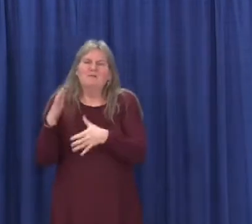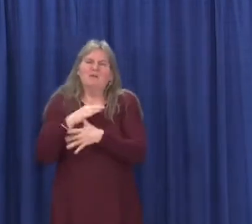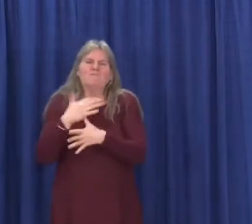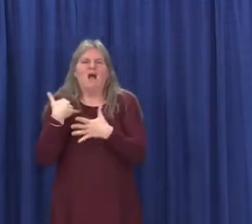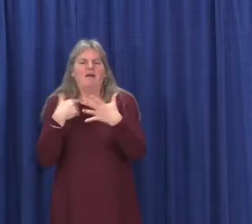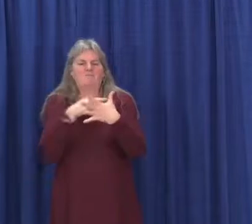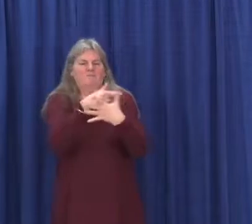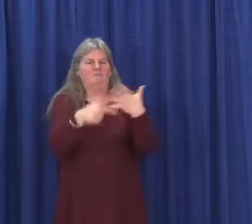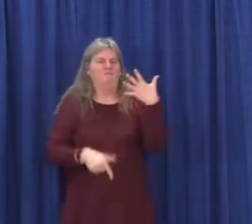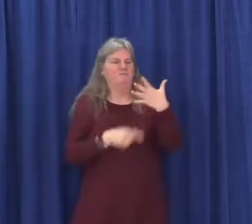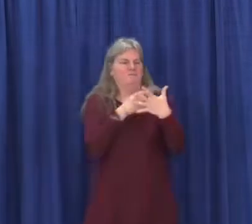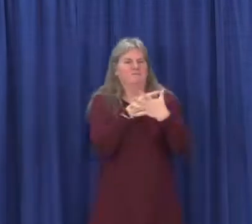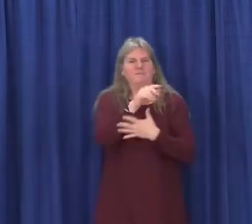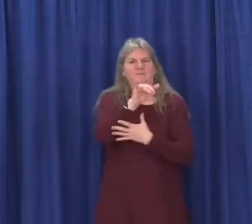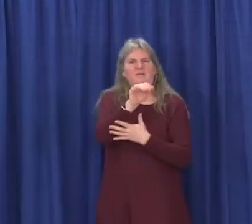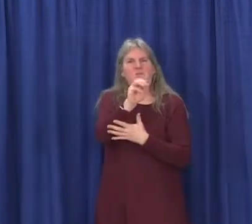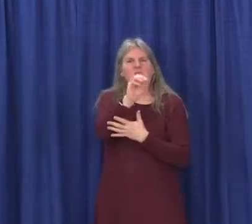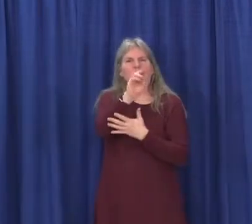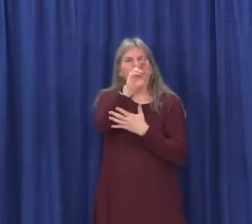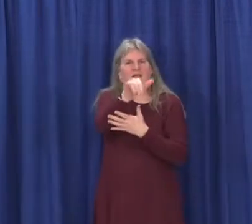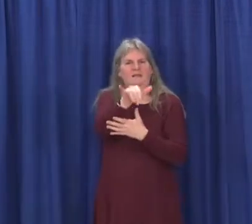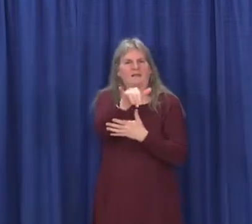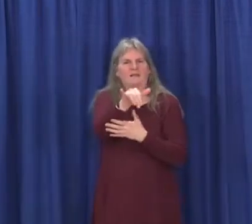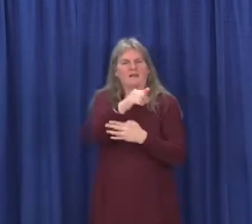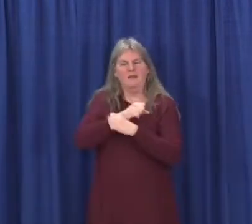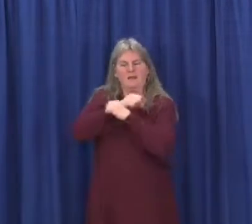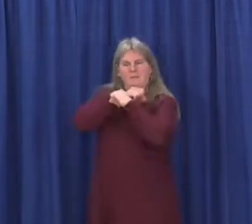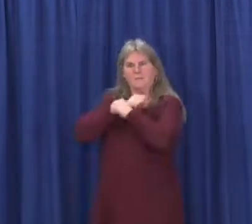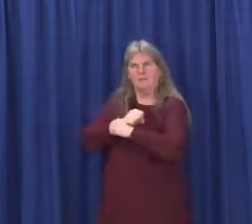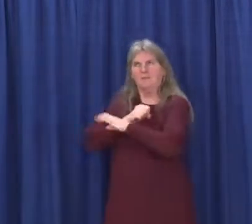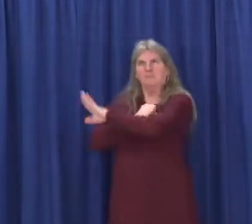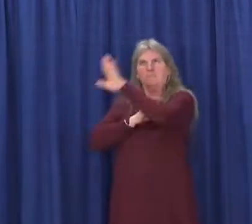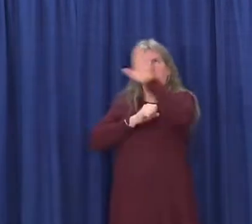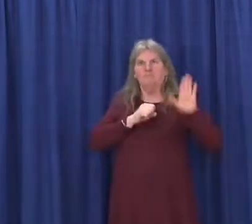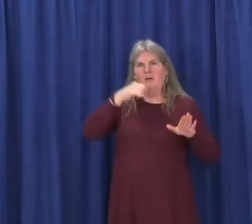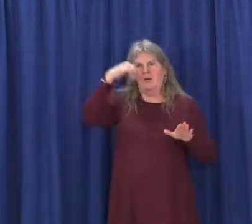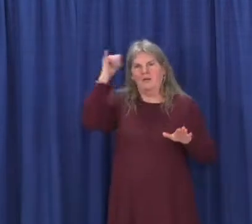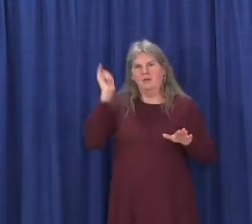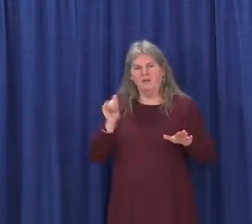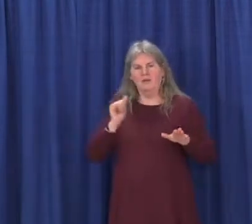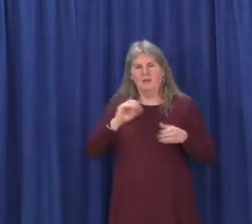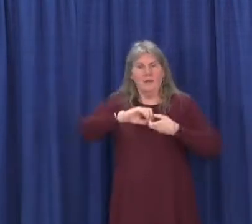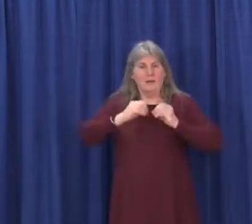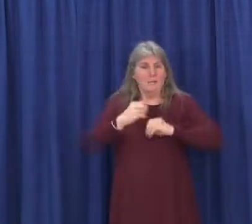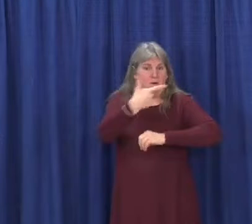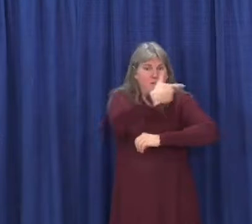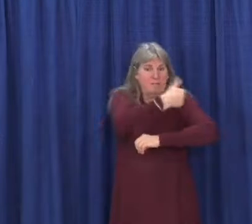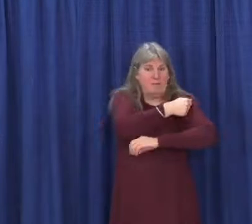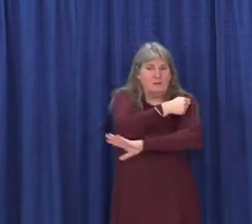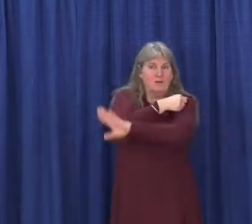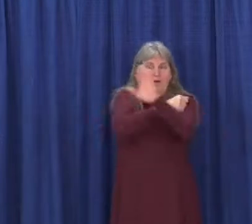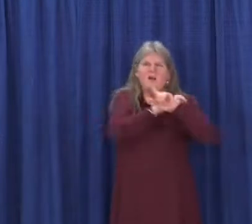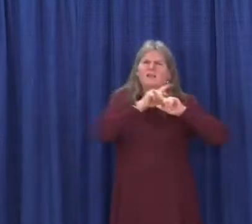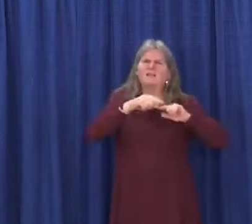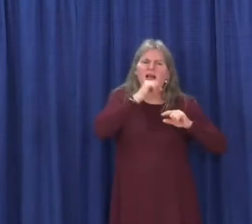We look at immunity, immunity within the population. This is our rate of vaccination across various ages,